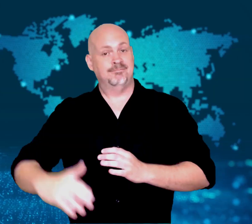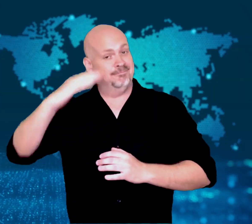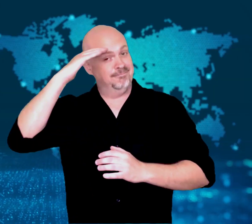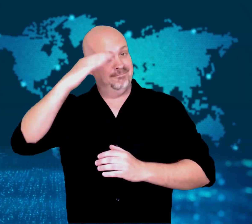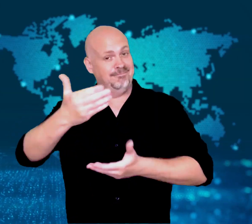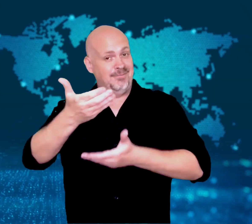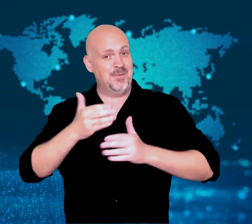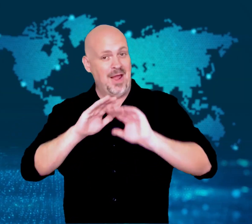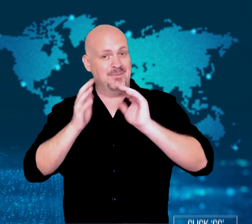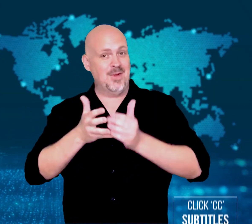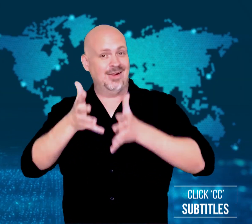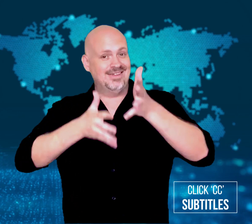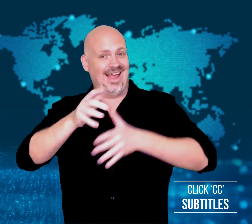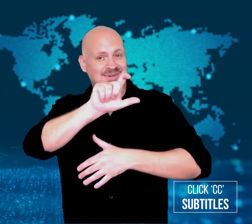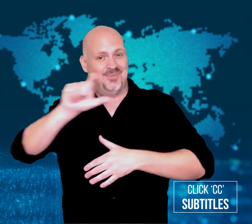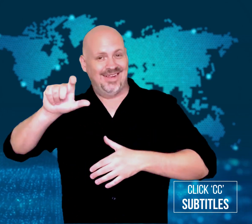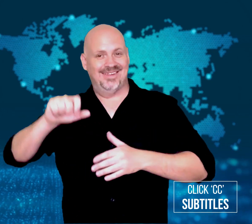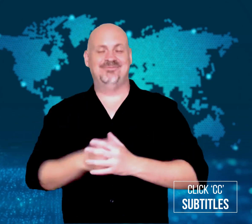Welcome to WorldSign Week!